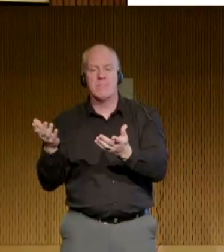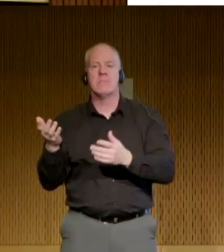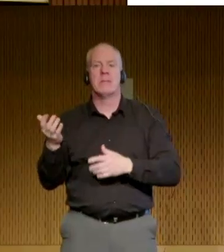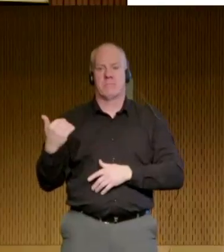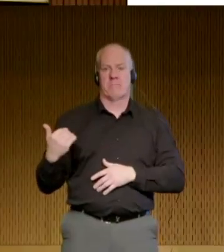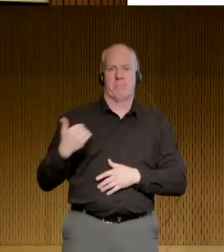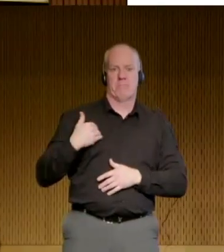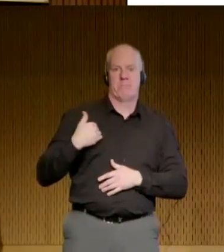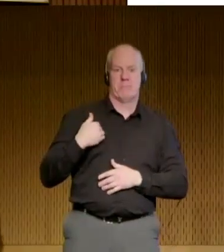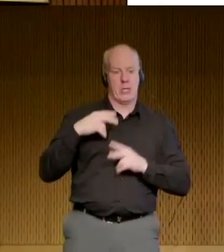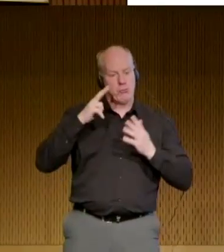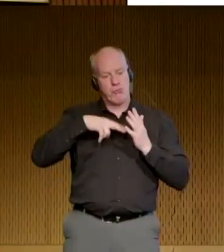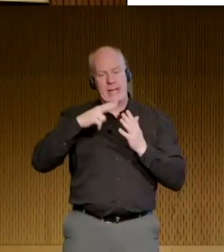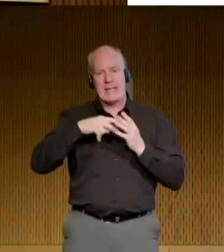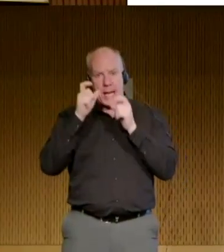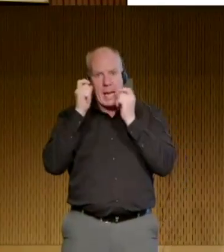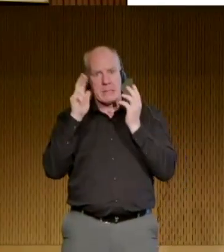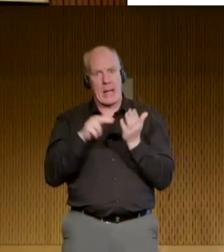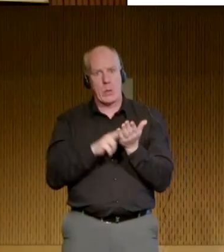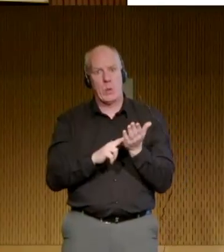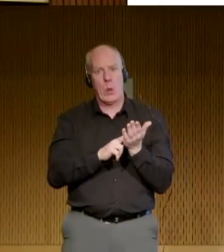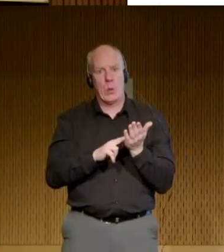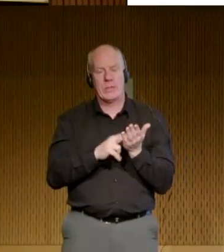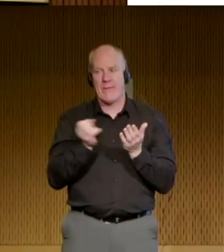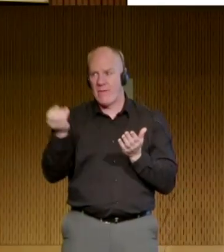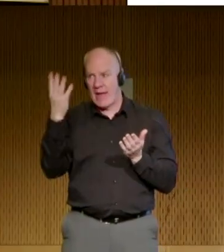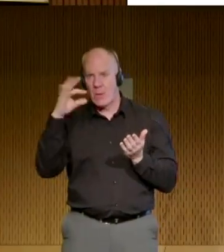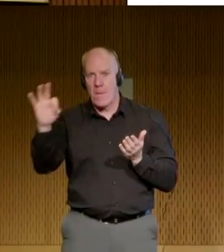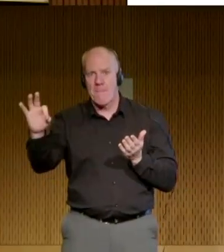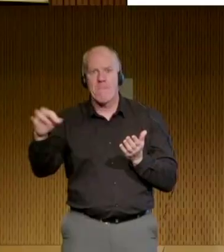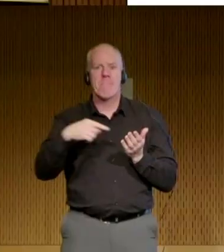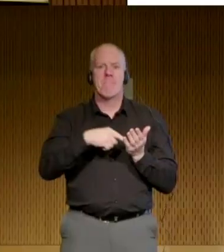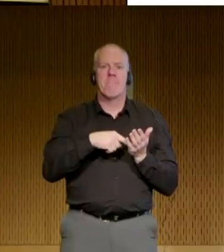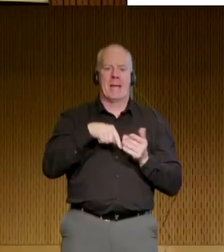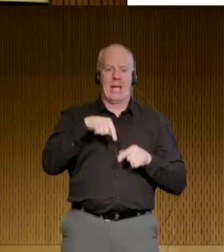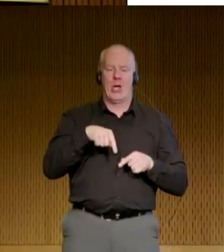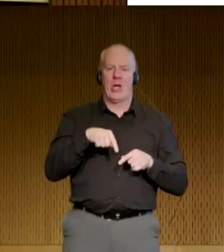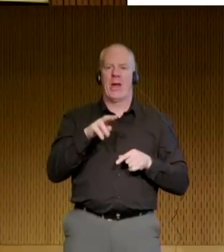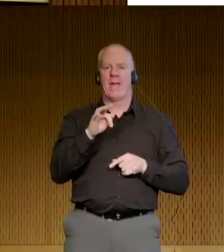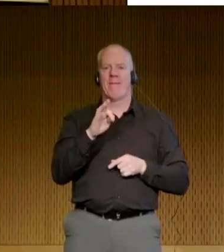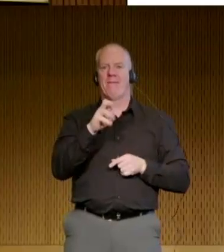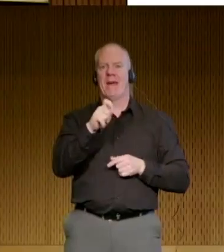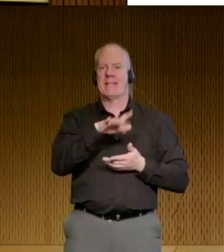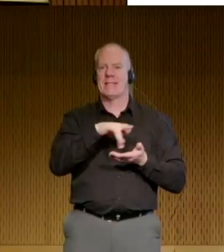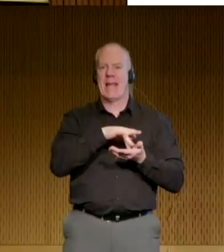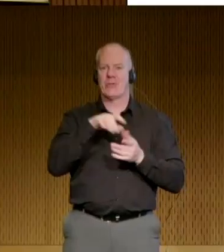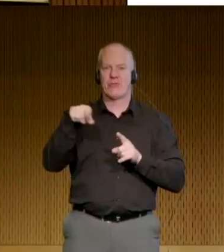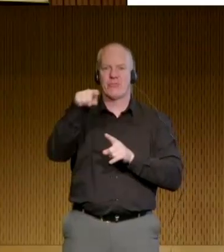access reading glasses if you forget them in all of our FET centers, we have them available for all